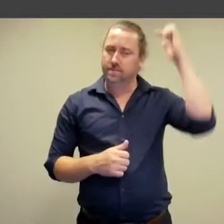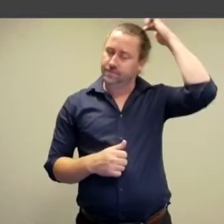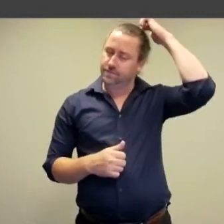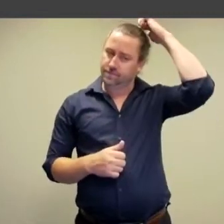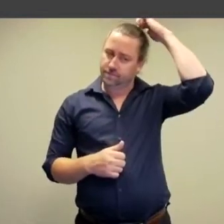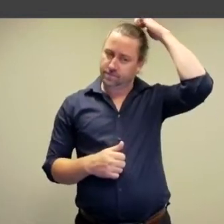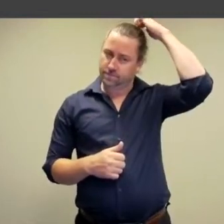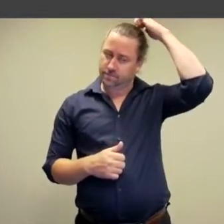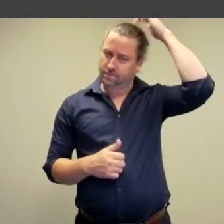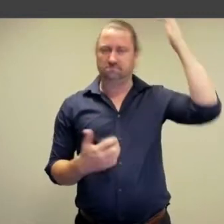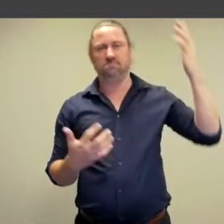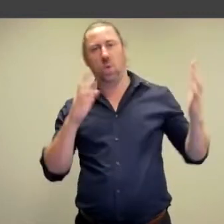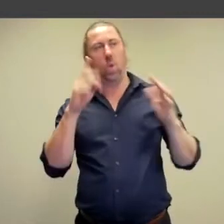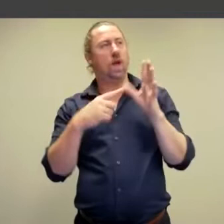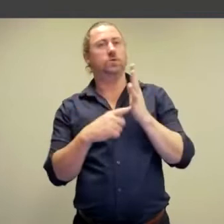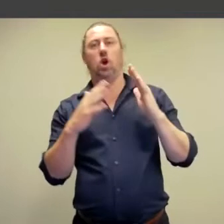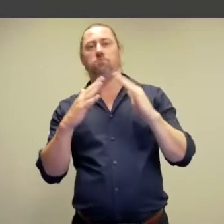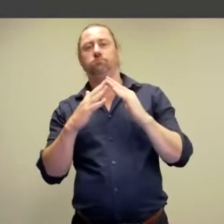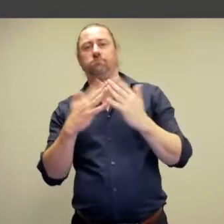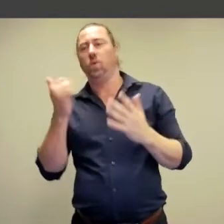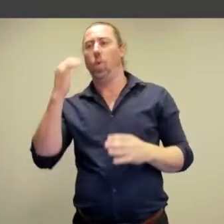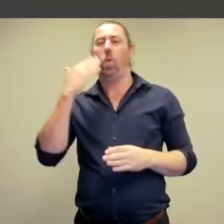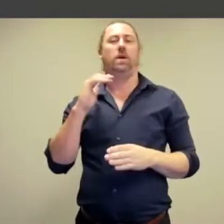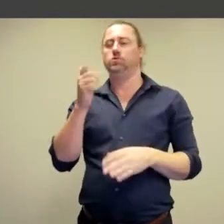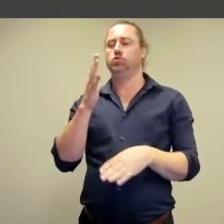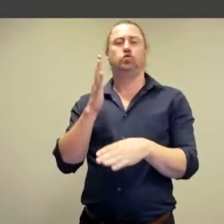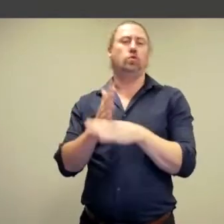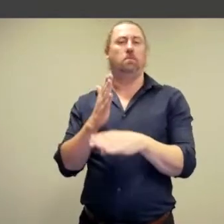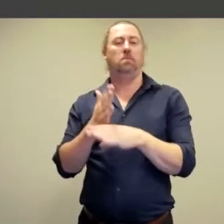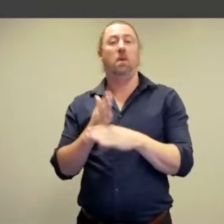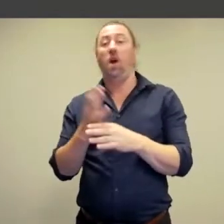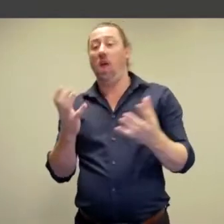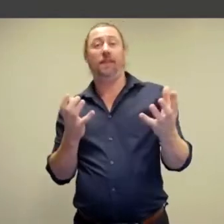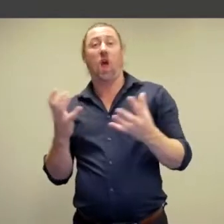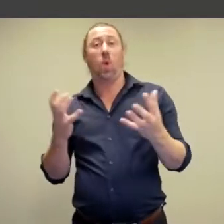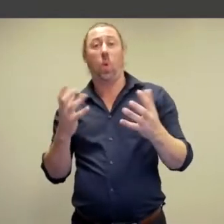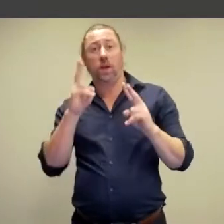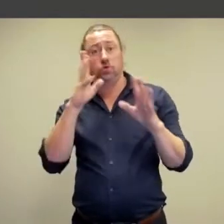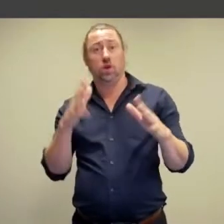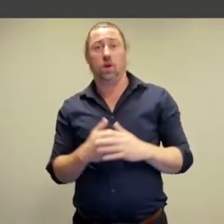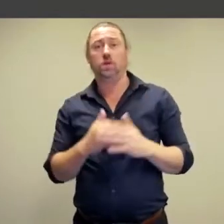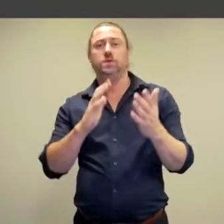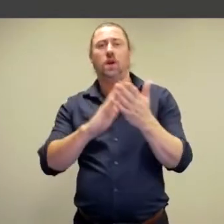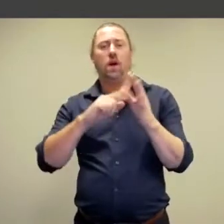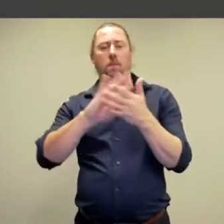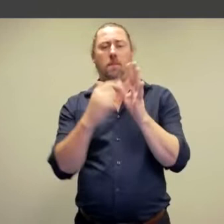domestic space, women's role and cooking shows.